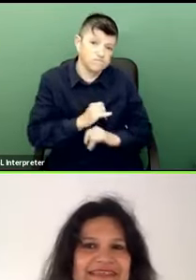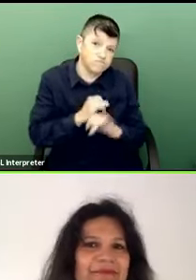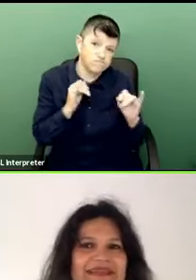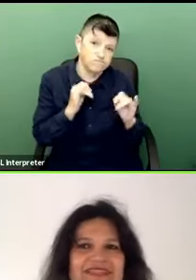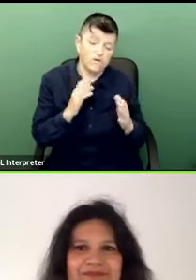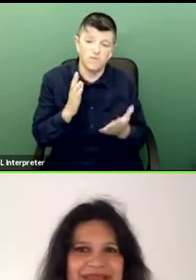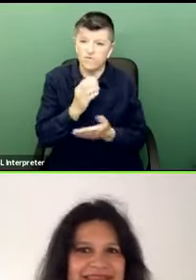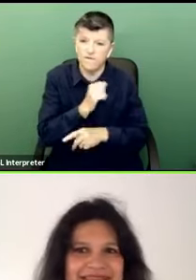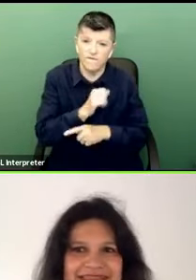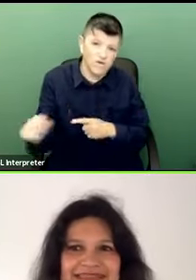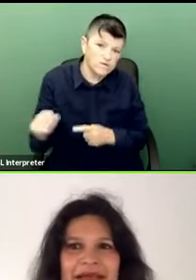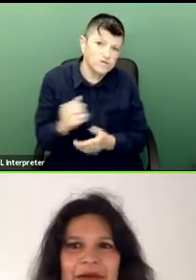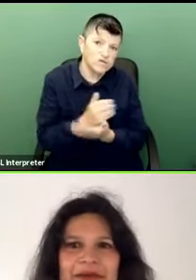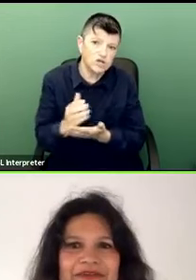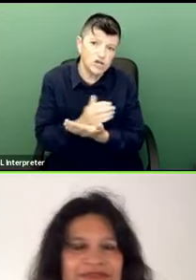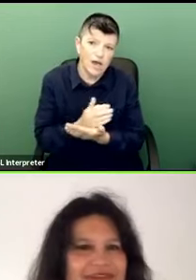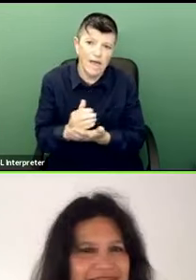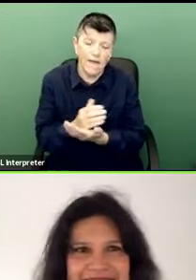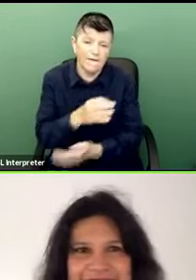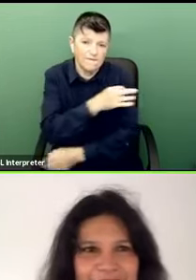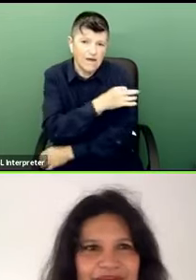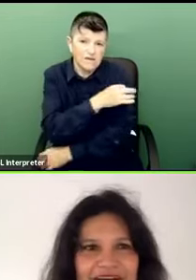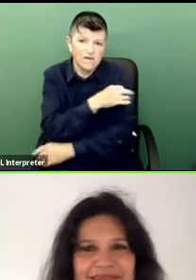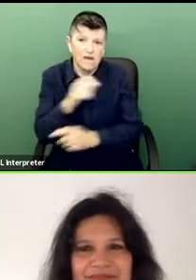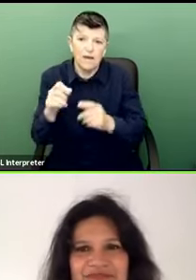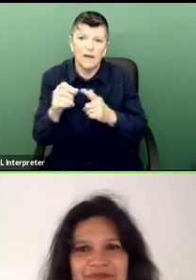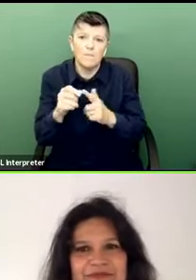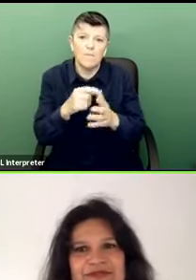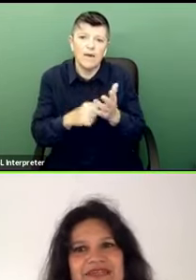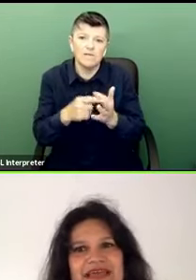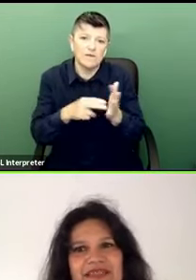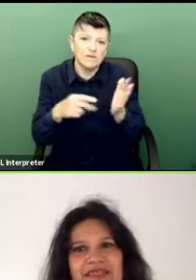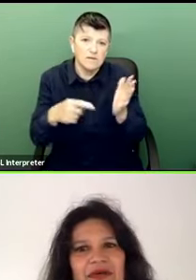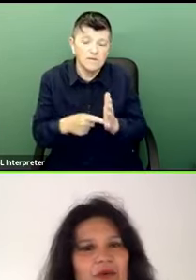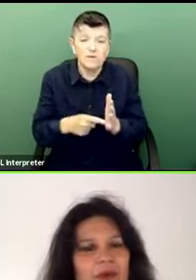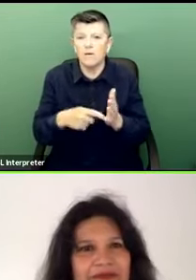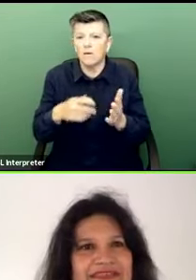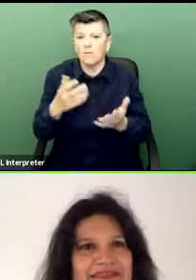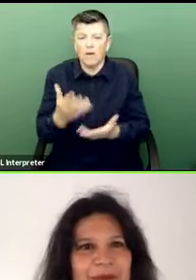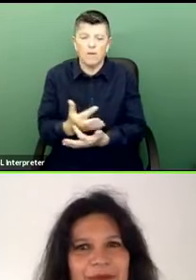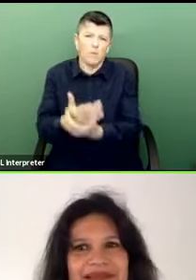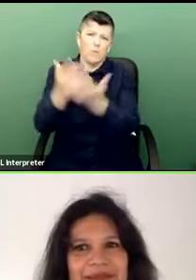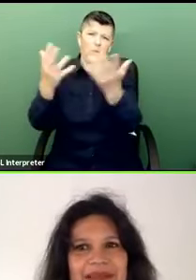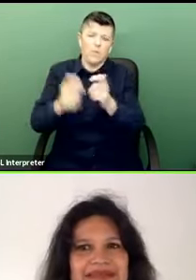Revolution but on the other hand we have got the treatment of what's happening